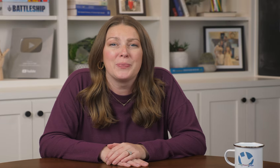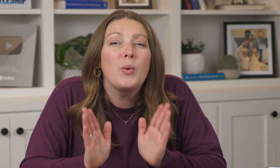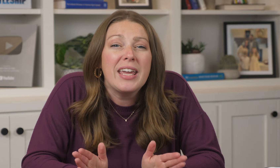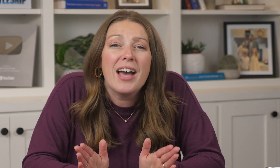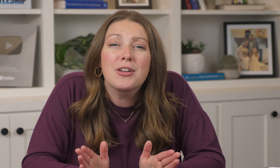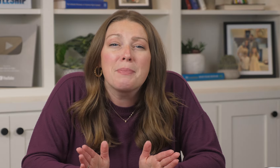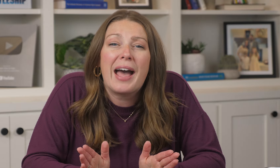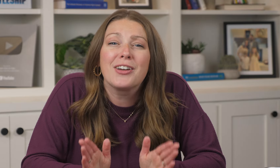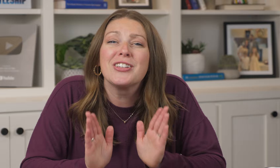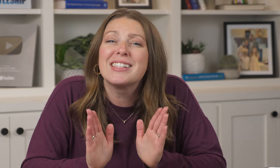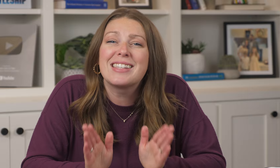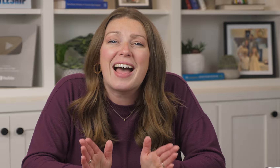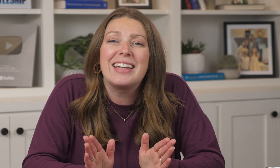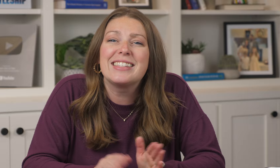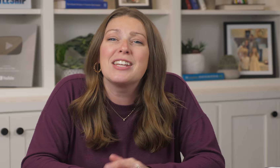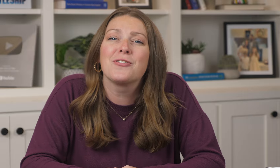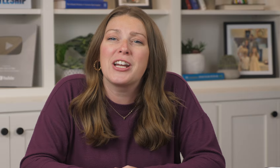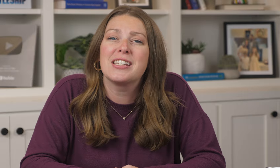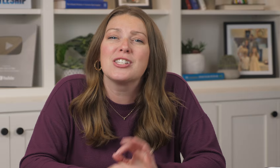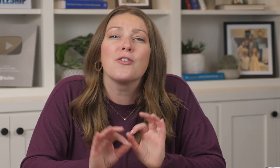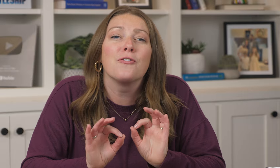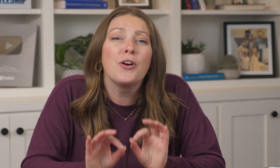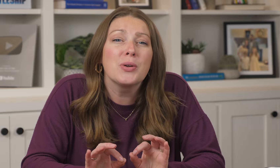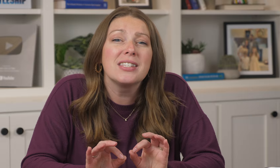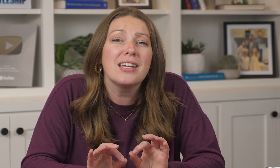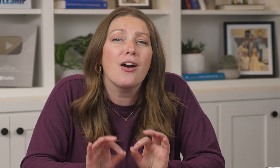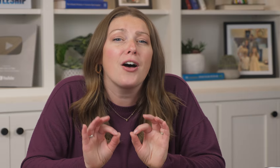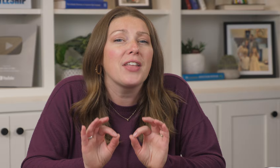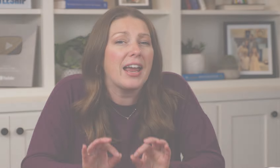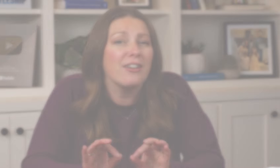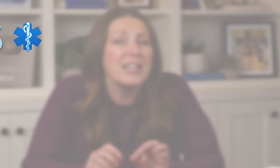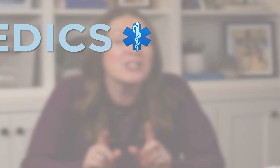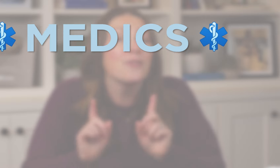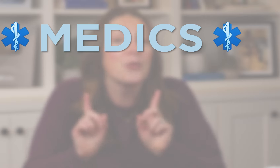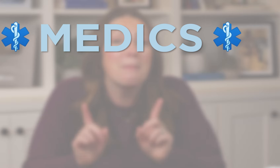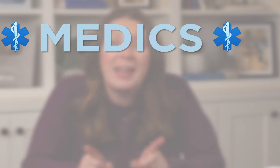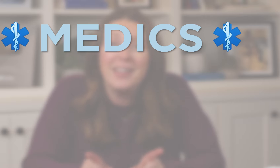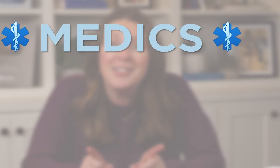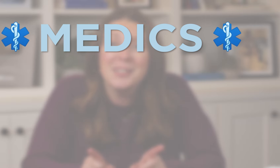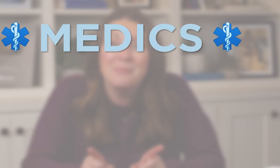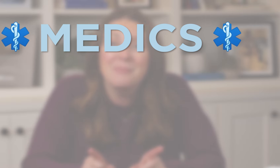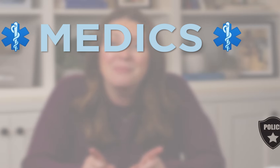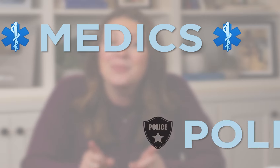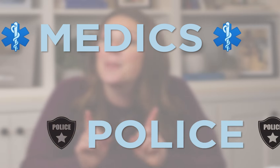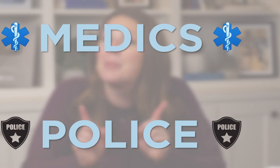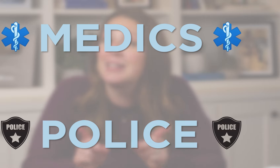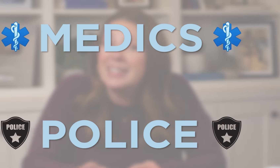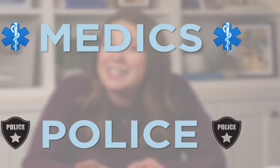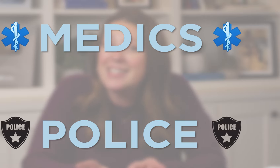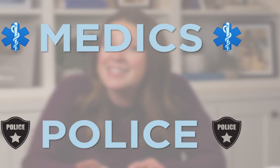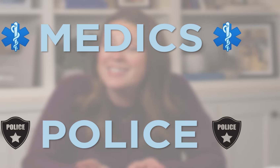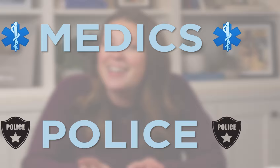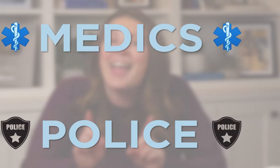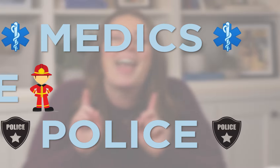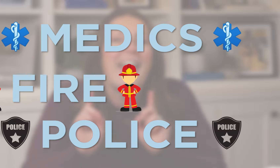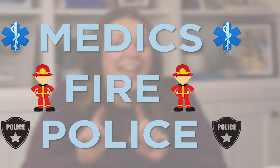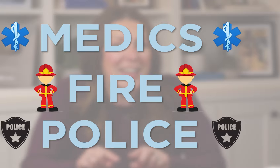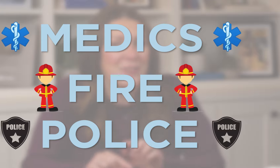We have compiled signs and phrases focusing on the areas for medics, police and fire.